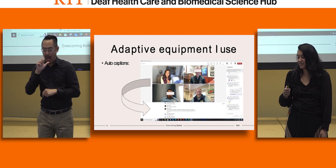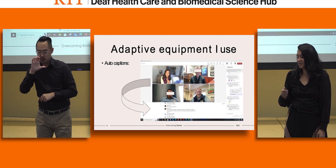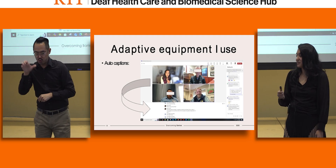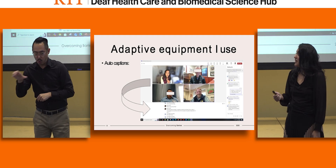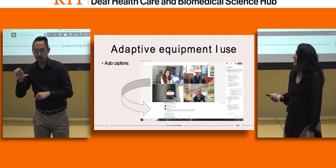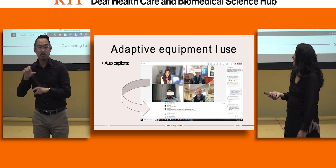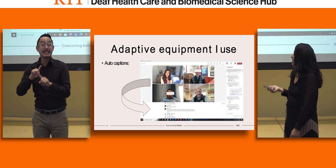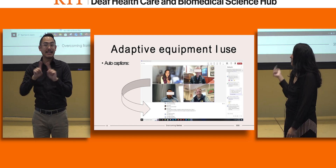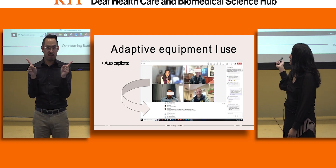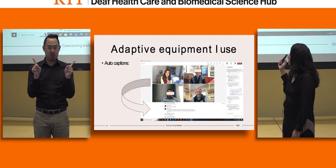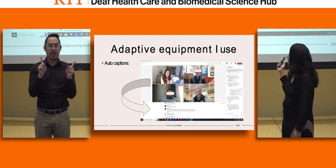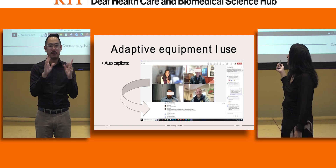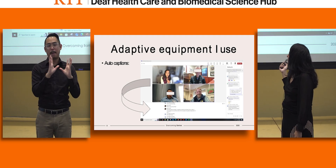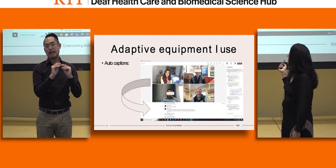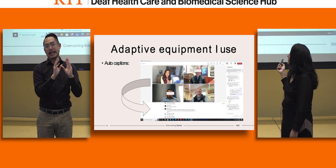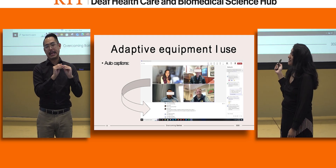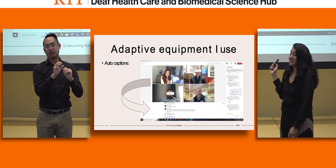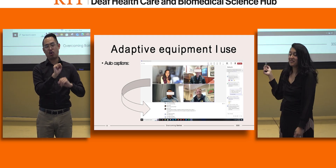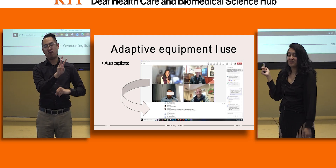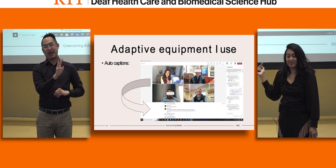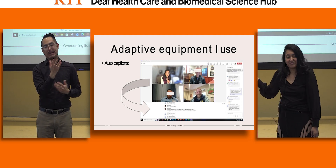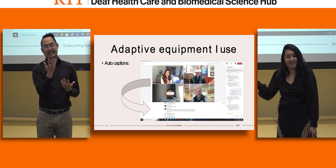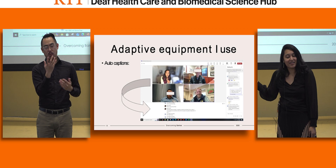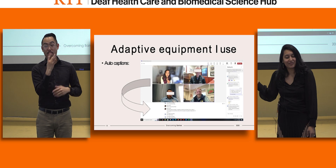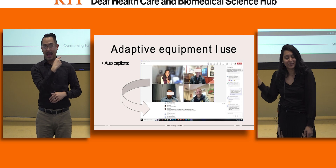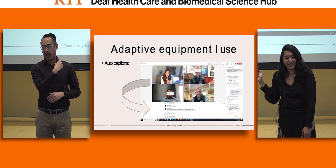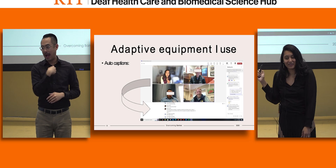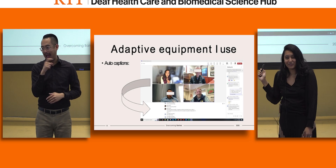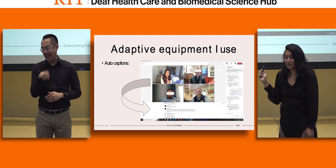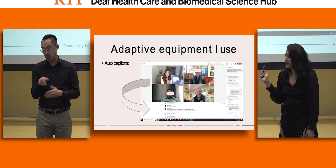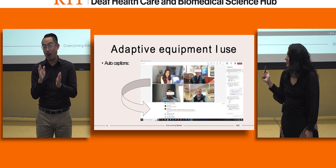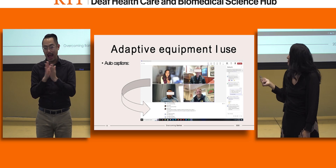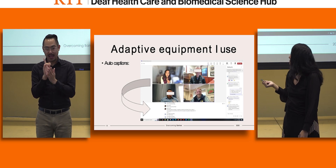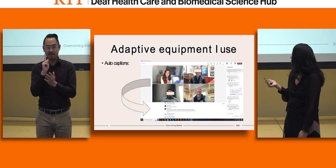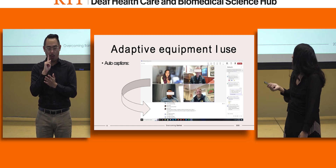And so, this was one of the things that I advocated for.